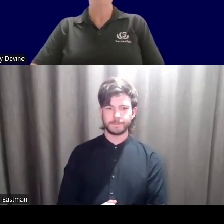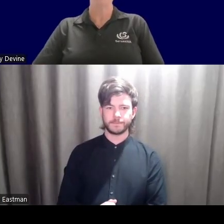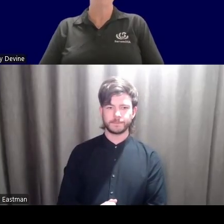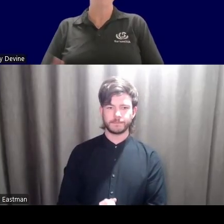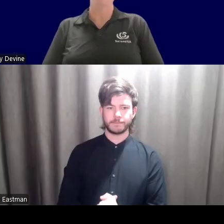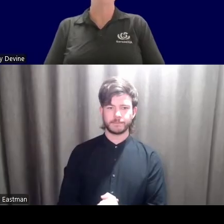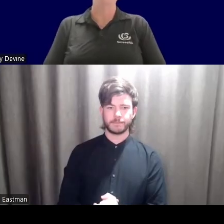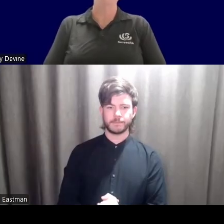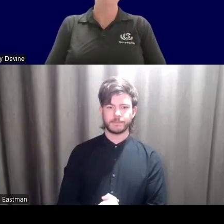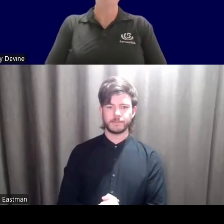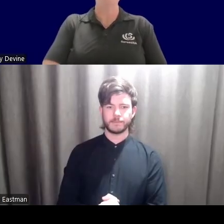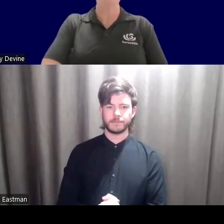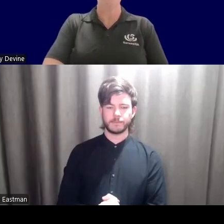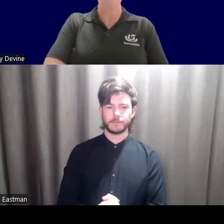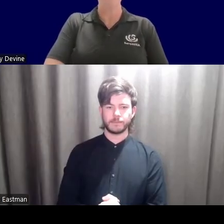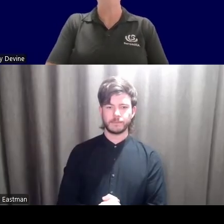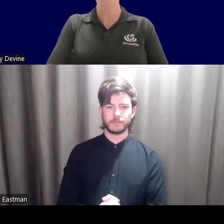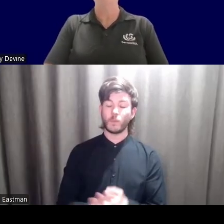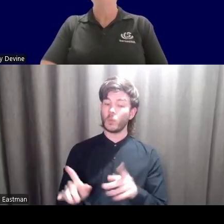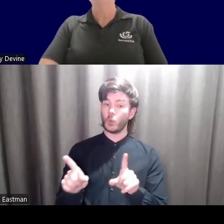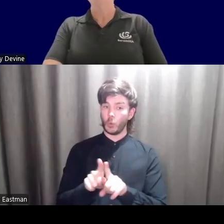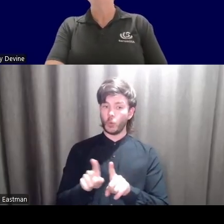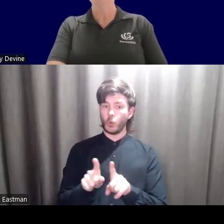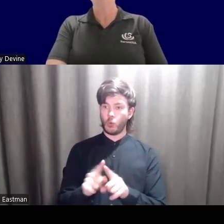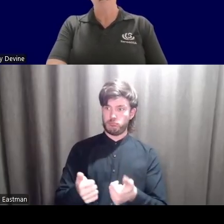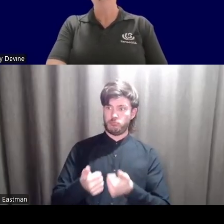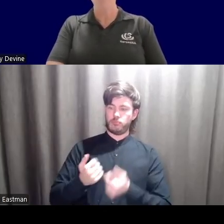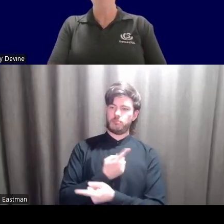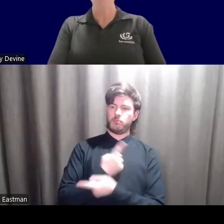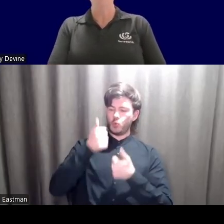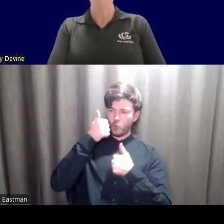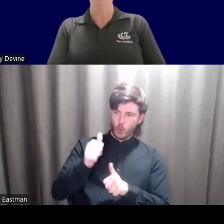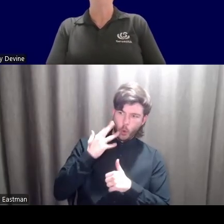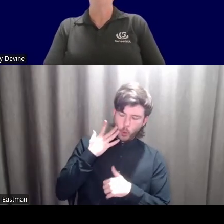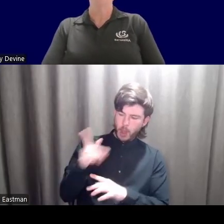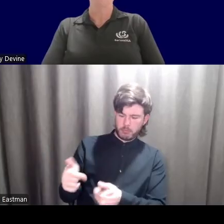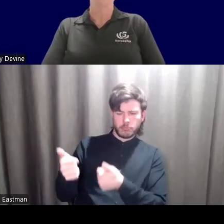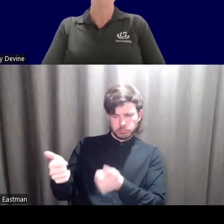It also supports us to know when to validate, to regularly check in with a person,